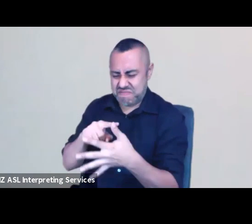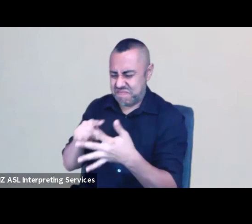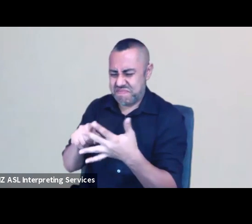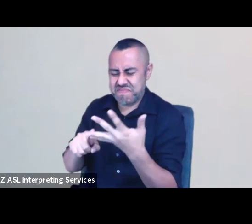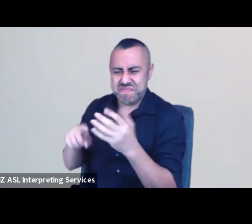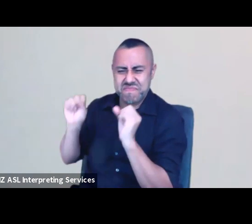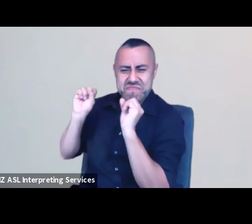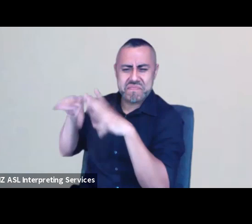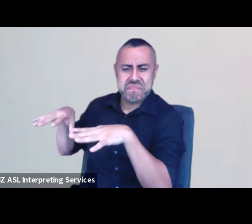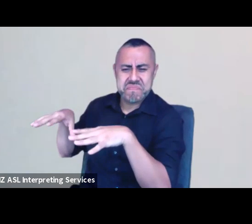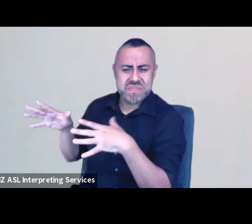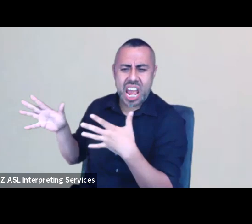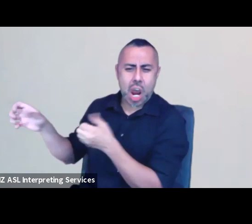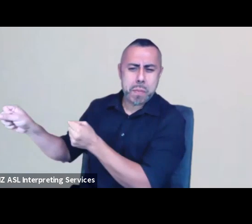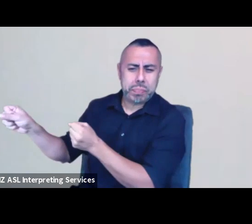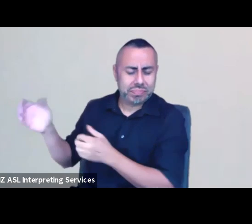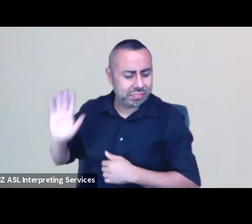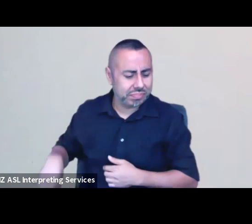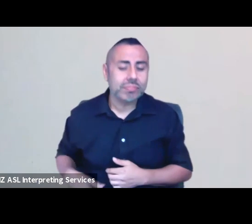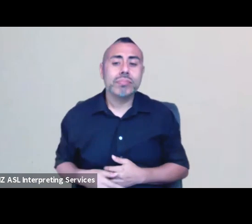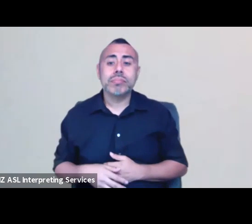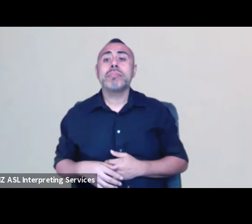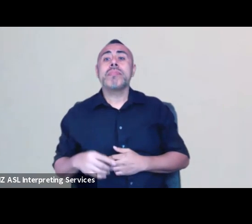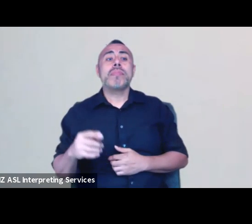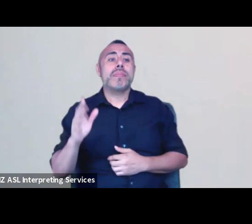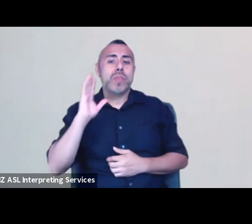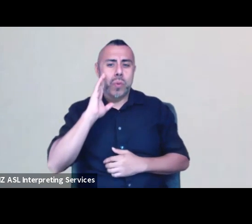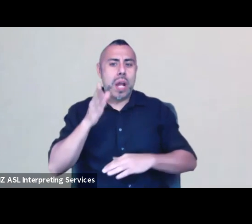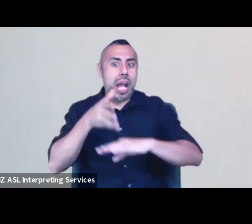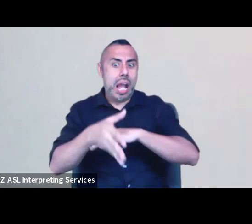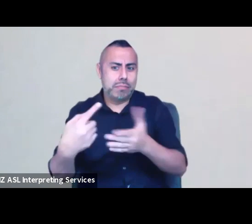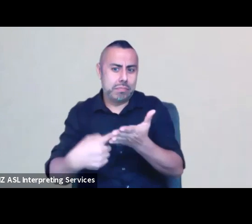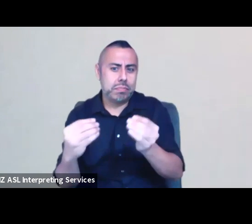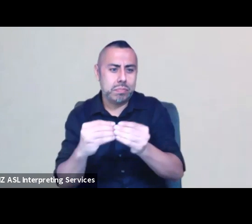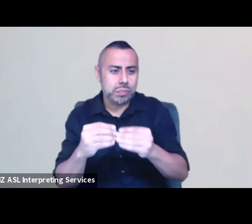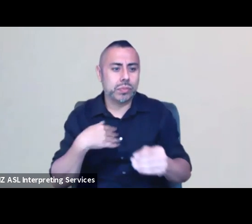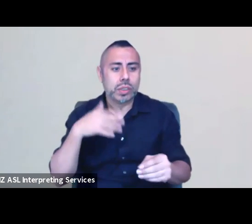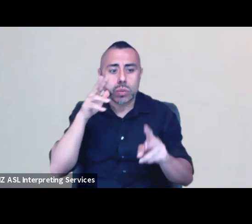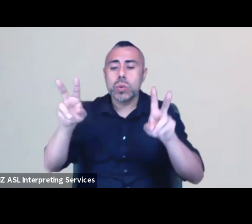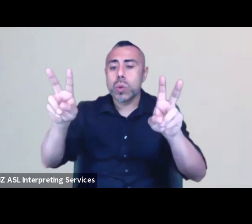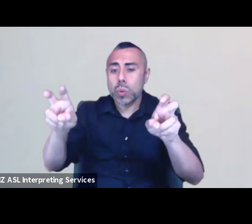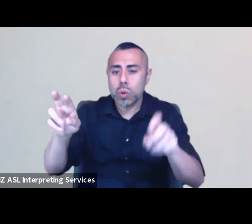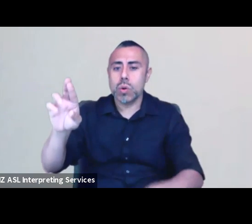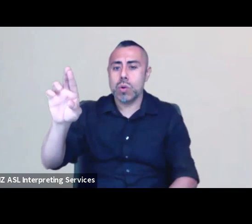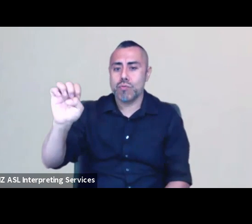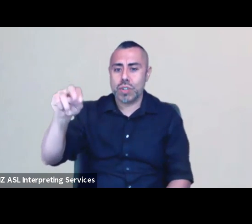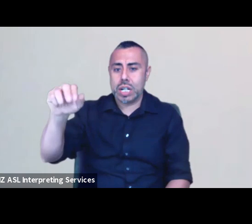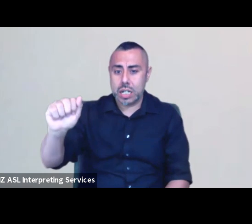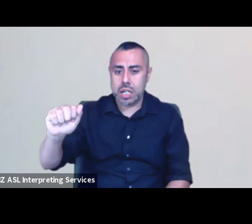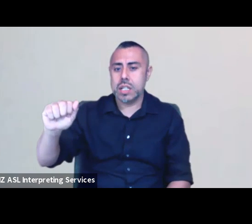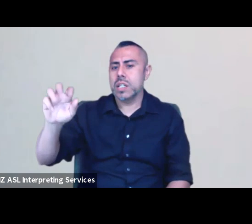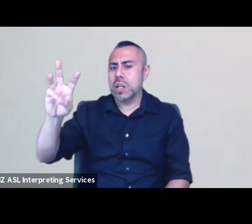and I'd love to quote Reena Wolfe of Eleventh Social who shared with me these prompts yesterday, actually,